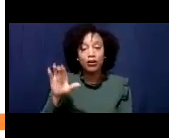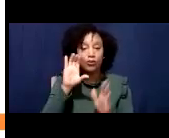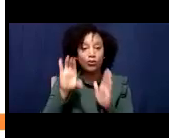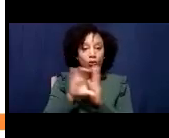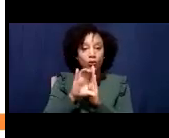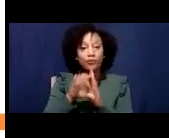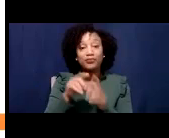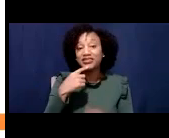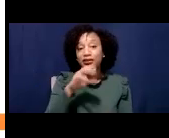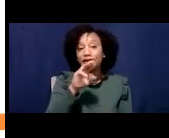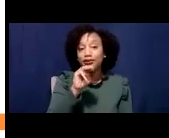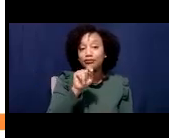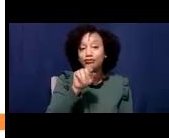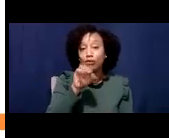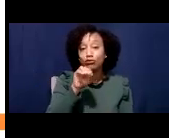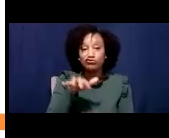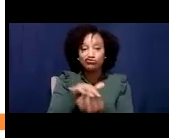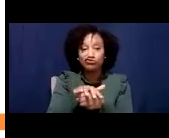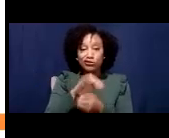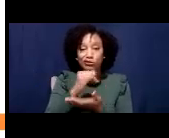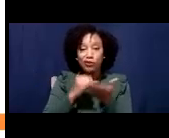in orange and gray lowercase Raleway font.